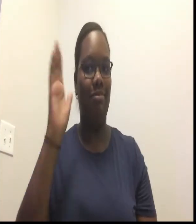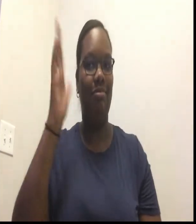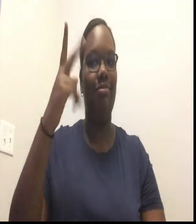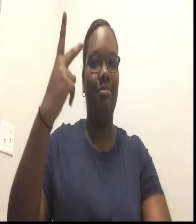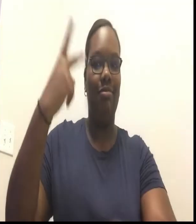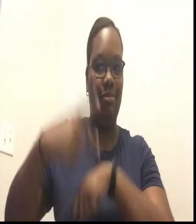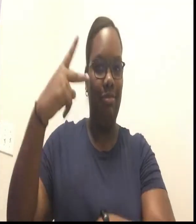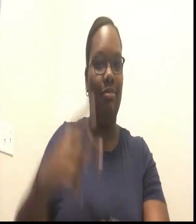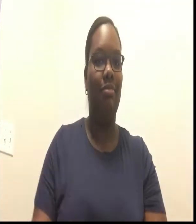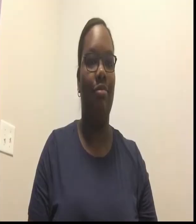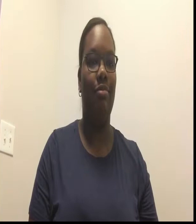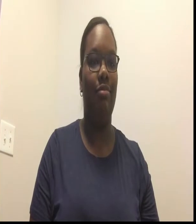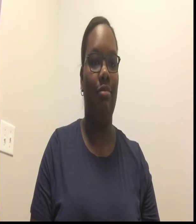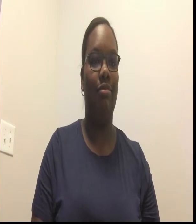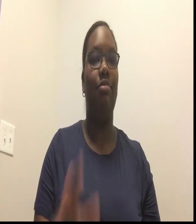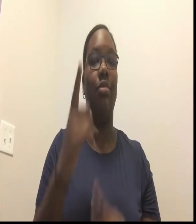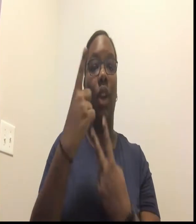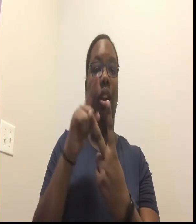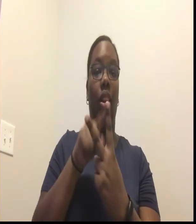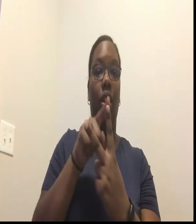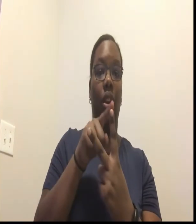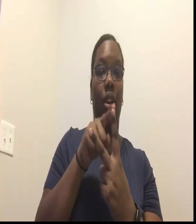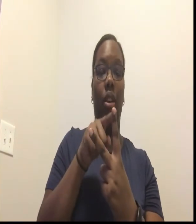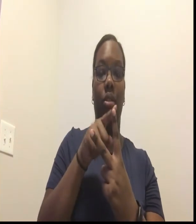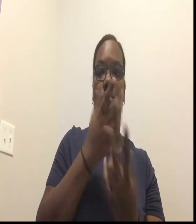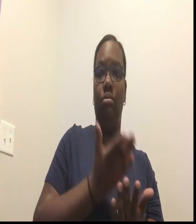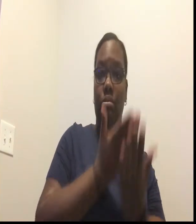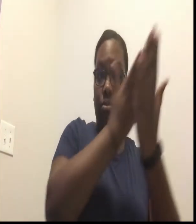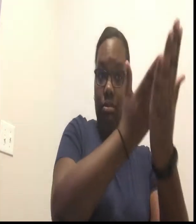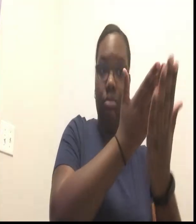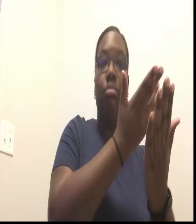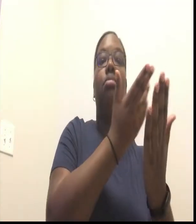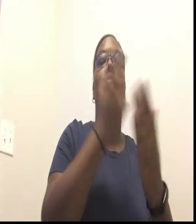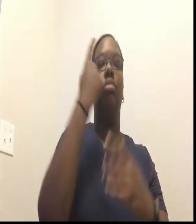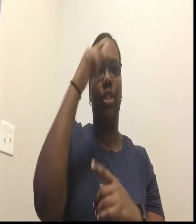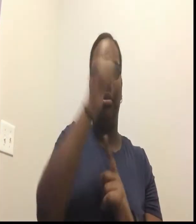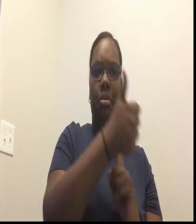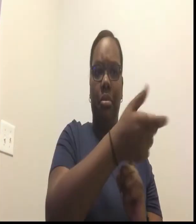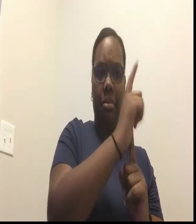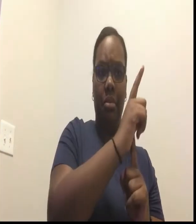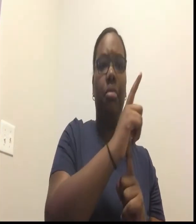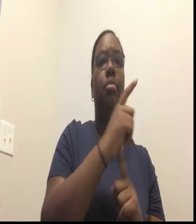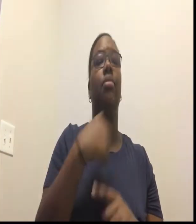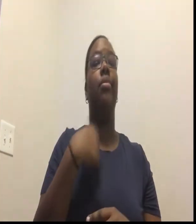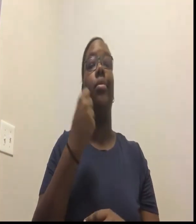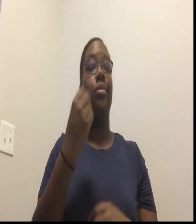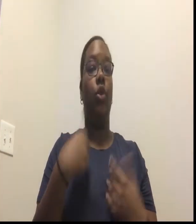floor." You're entitled to speak twice on each motion for about ten minutes each